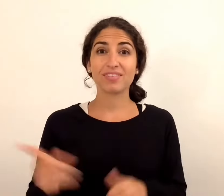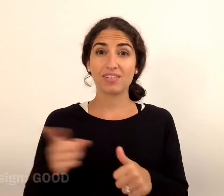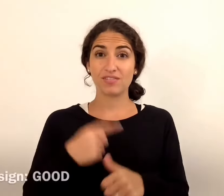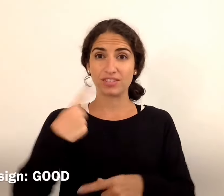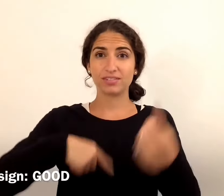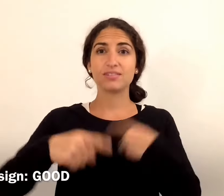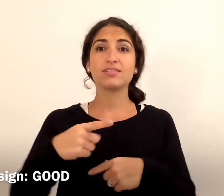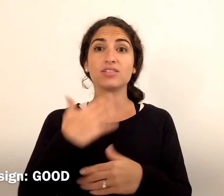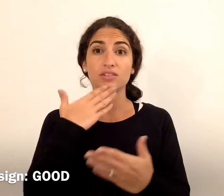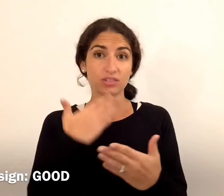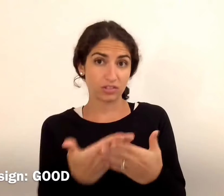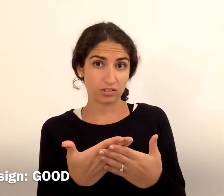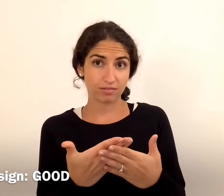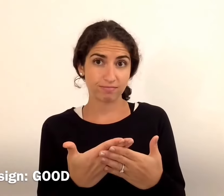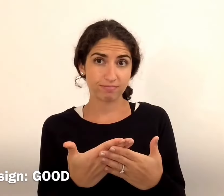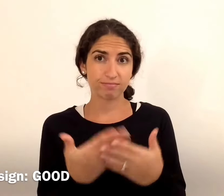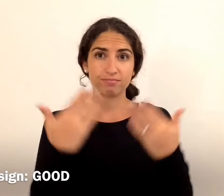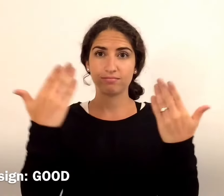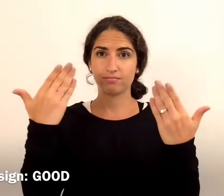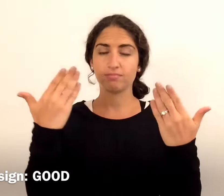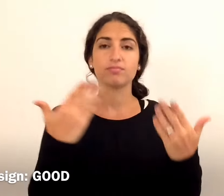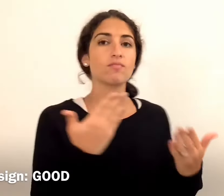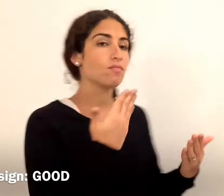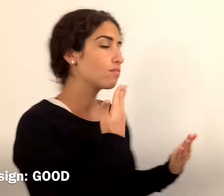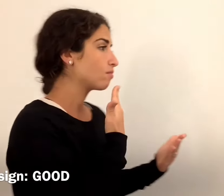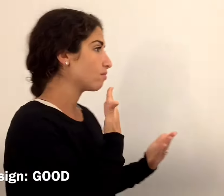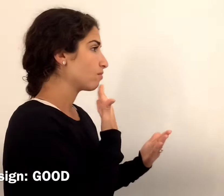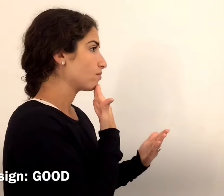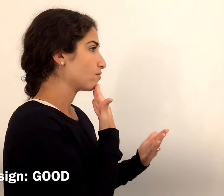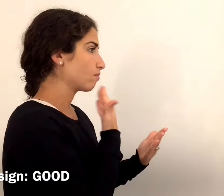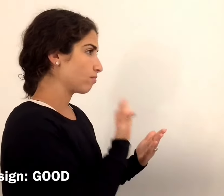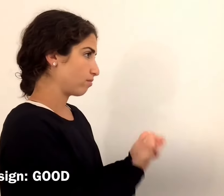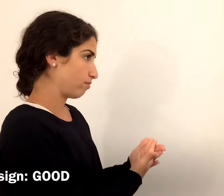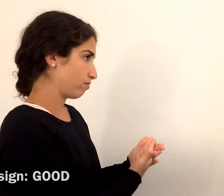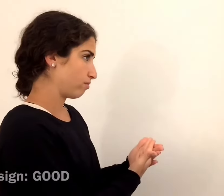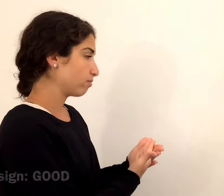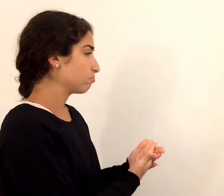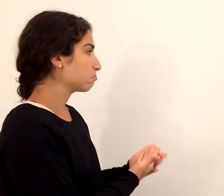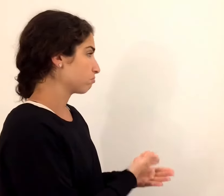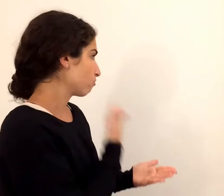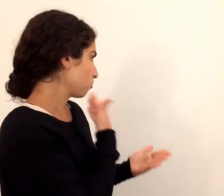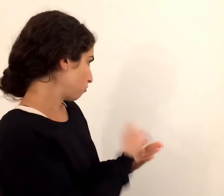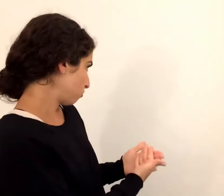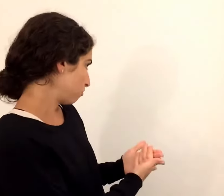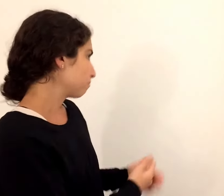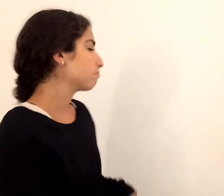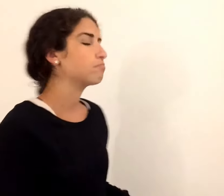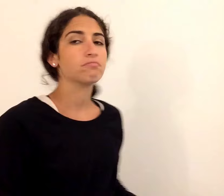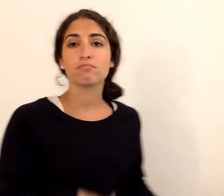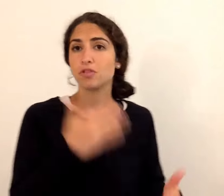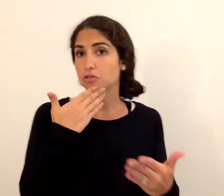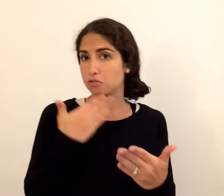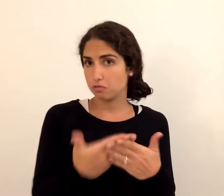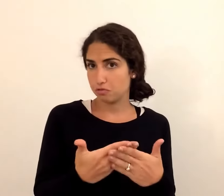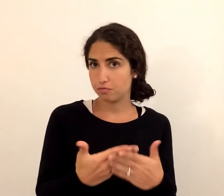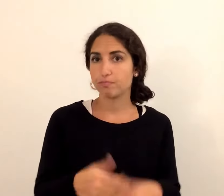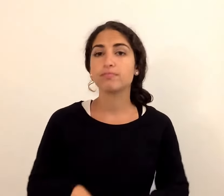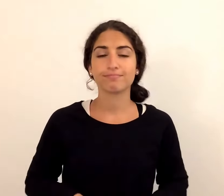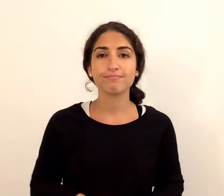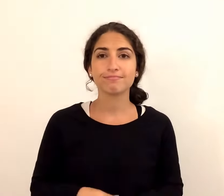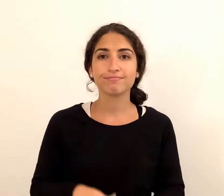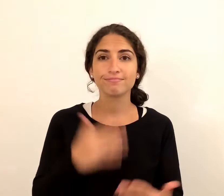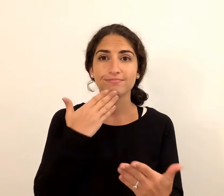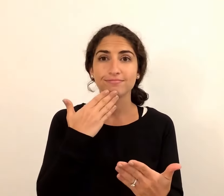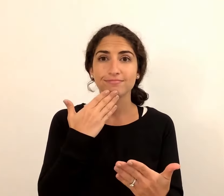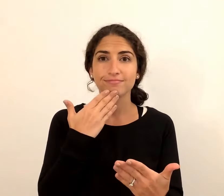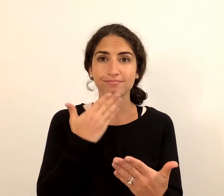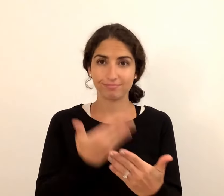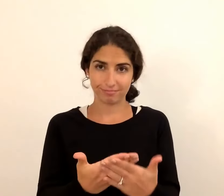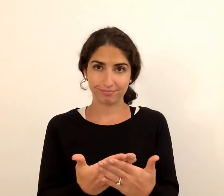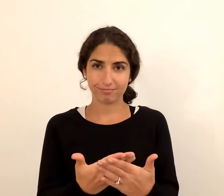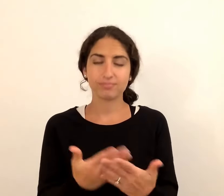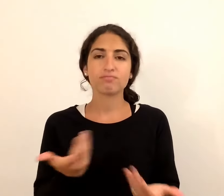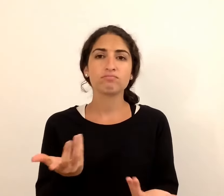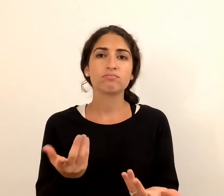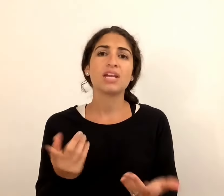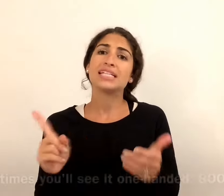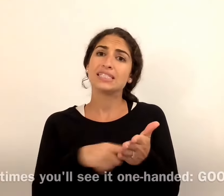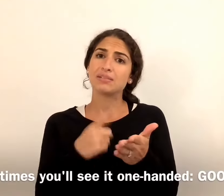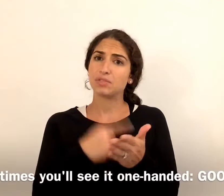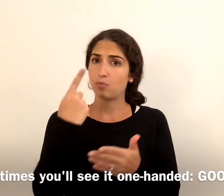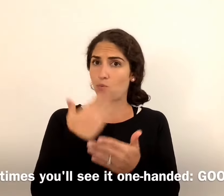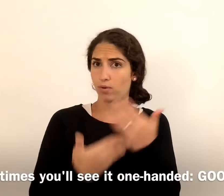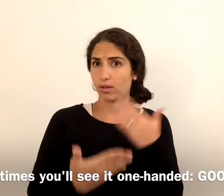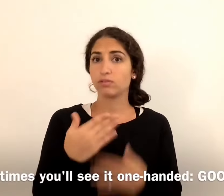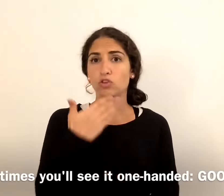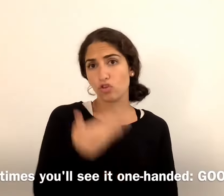First sign is "GOOD" here's the handshapes -- GOOD. And sometimes you may